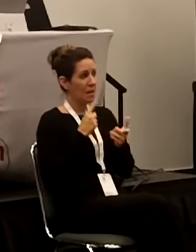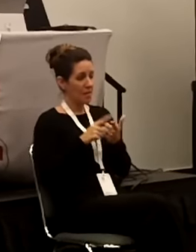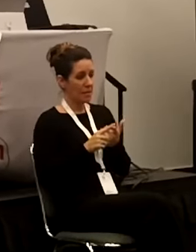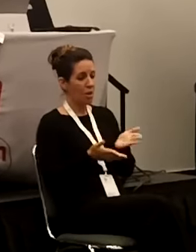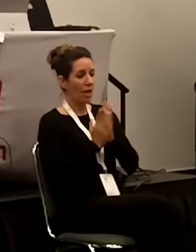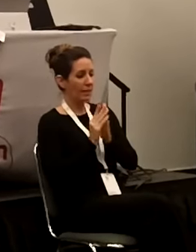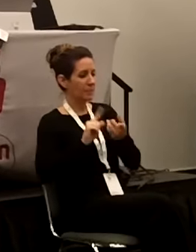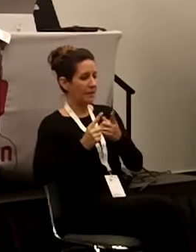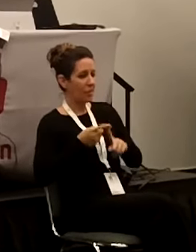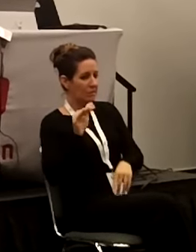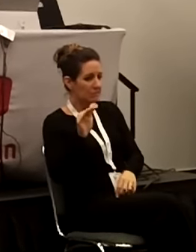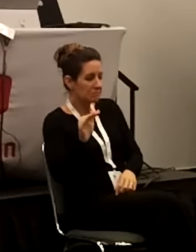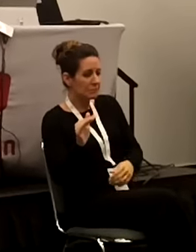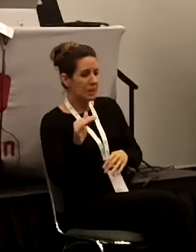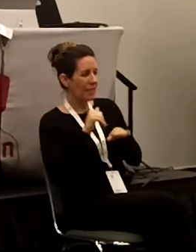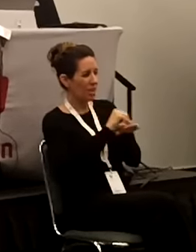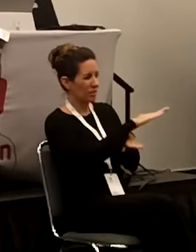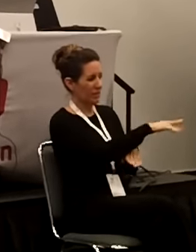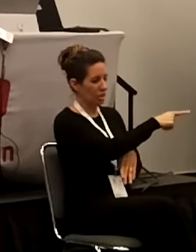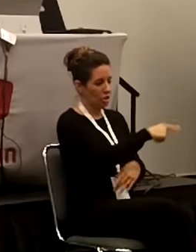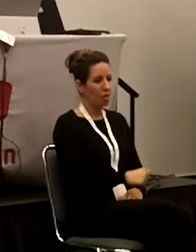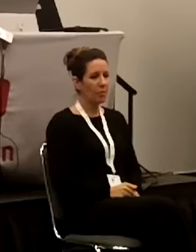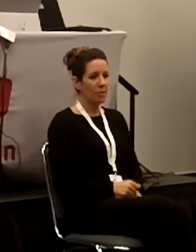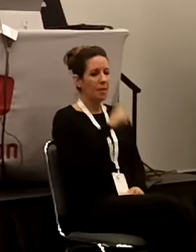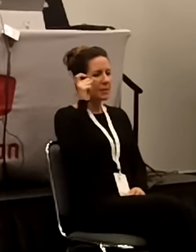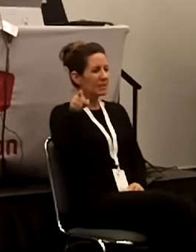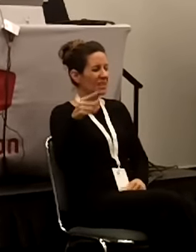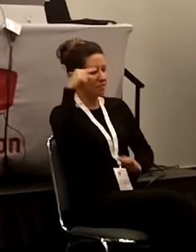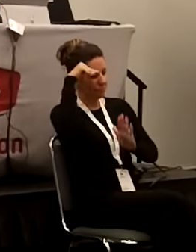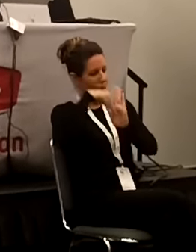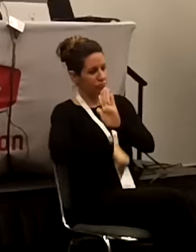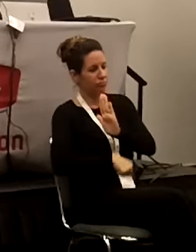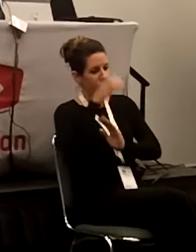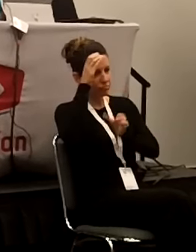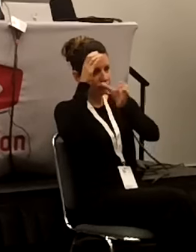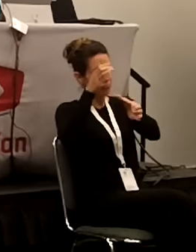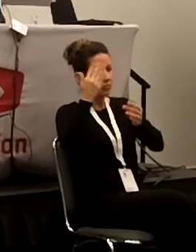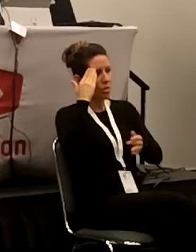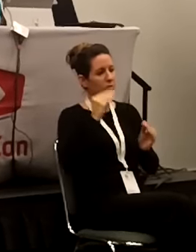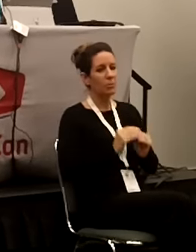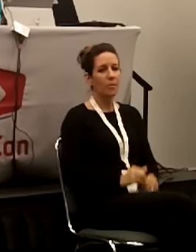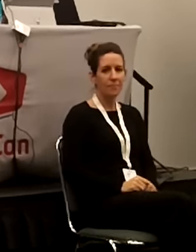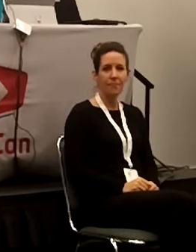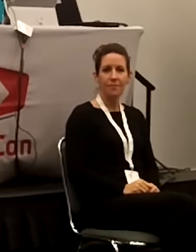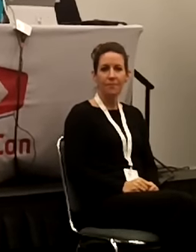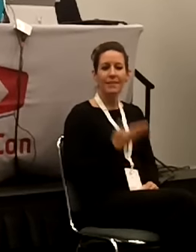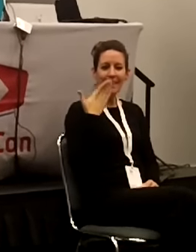and then, I'll send it to you because he's gonna know the work. Thank you.